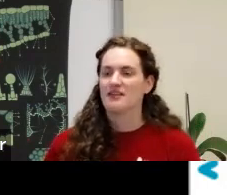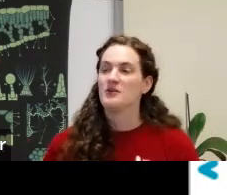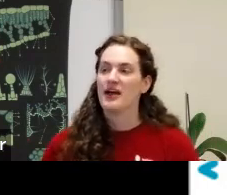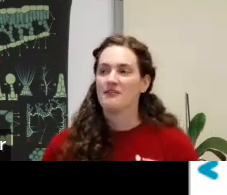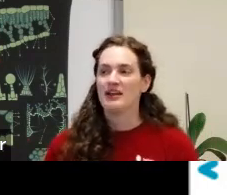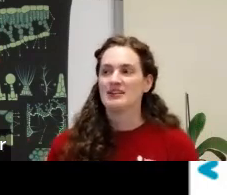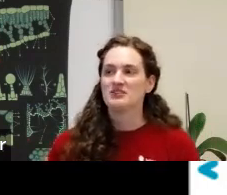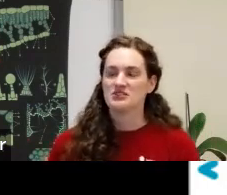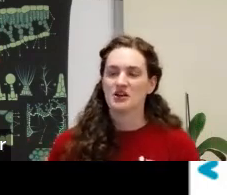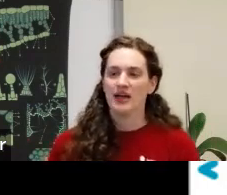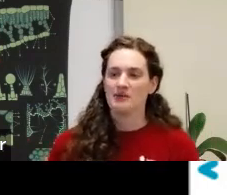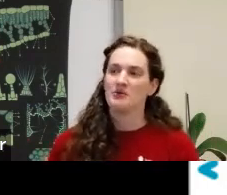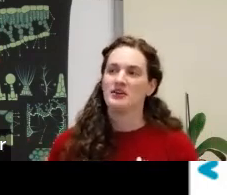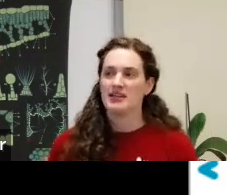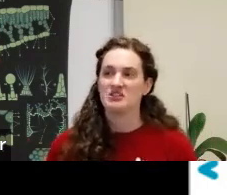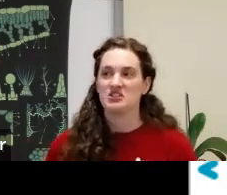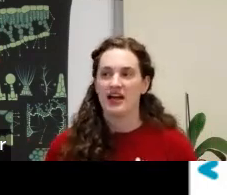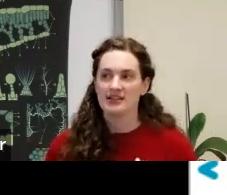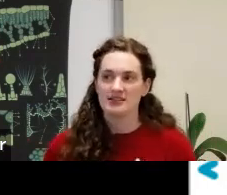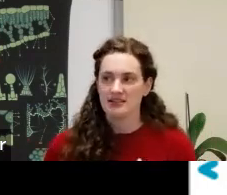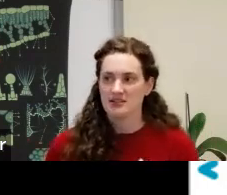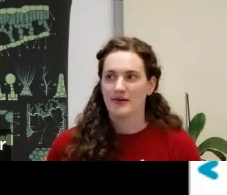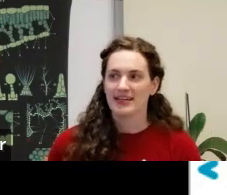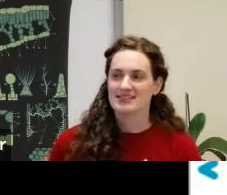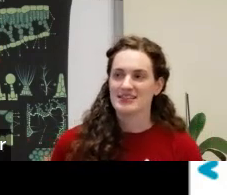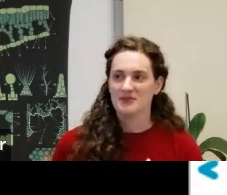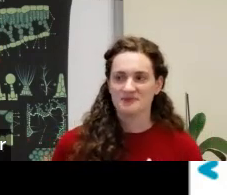Emily Borger: And if you have an answer just go ahead and put it in the chat so I can see.